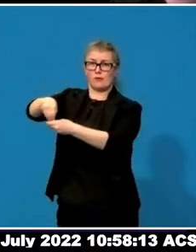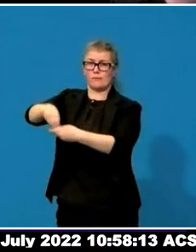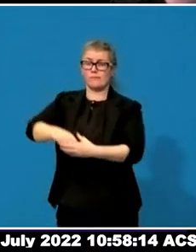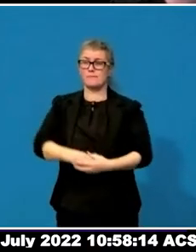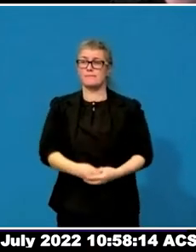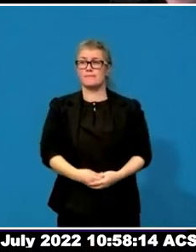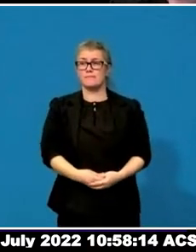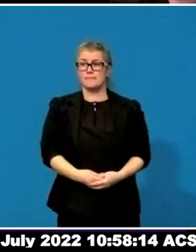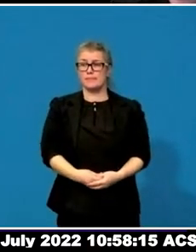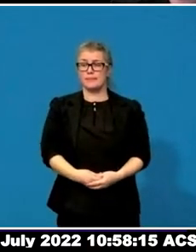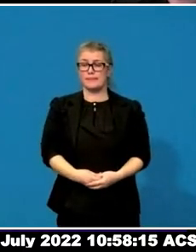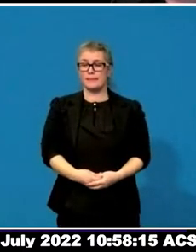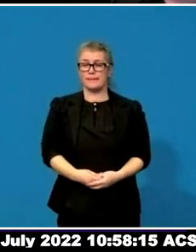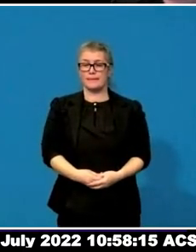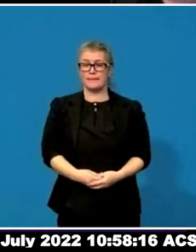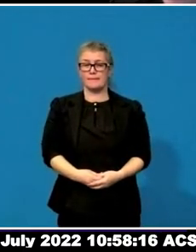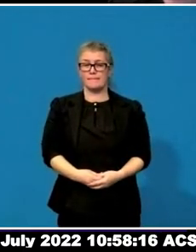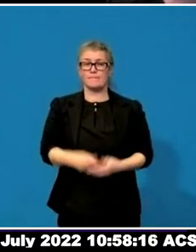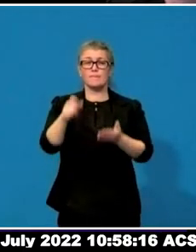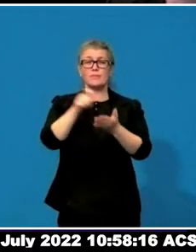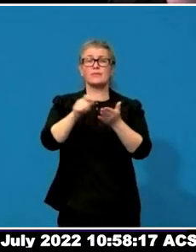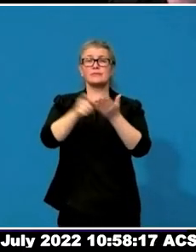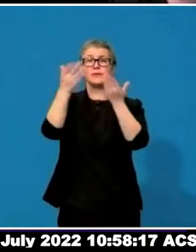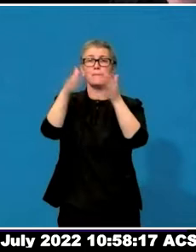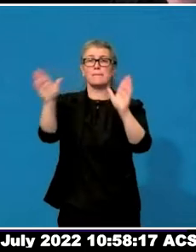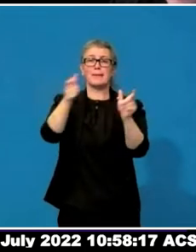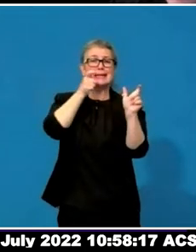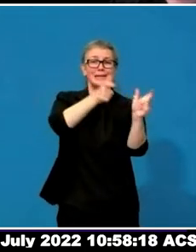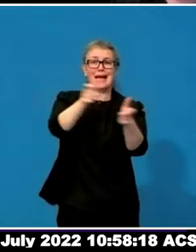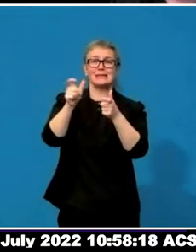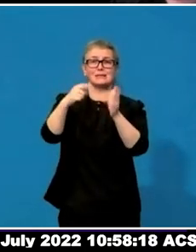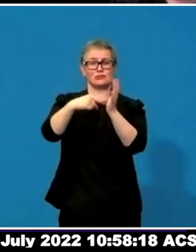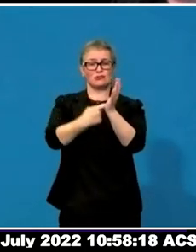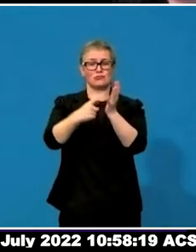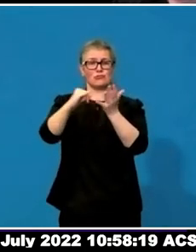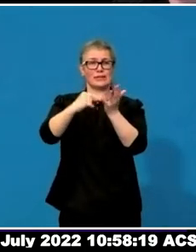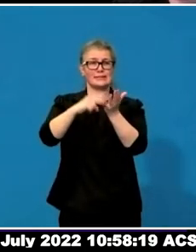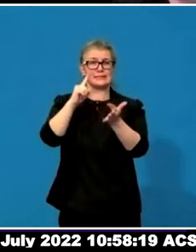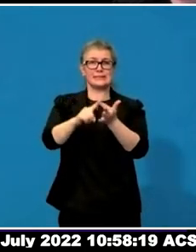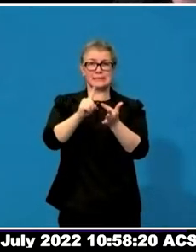The Office of the Public Guardian and Trustee, known as the OPGT, acts as a sole or